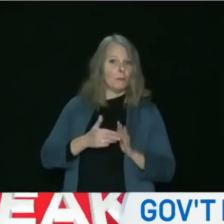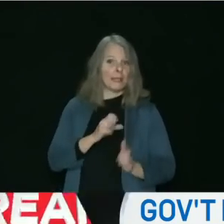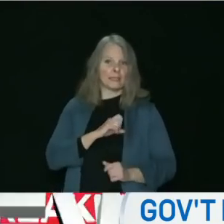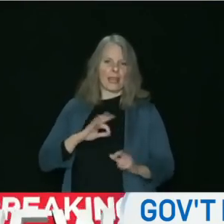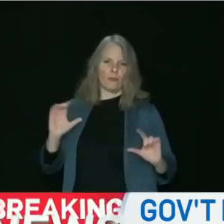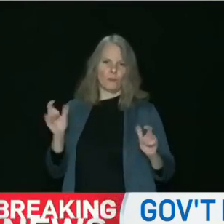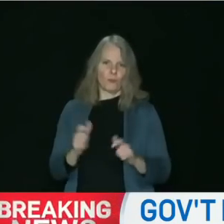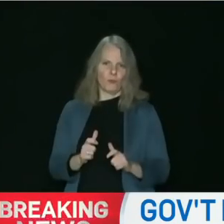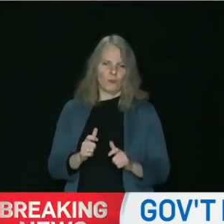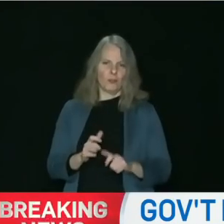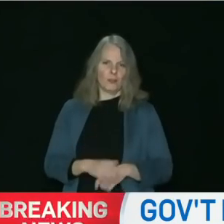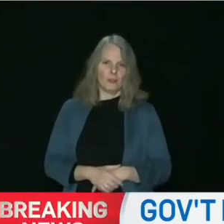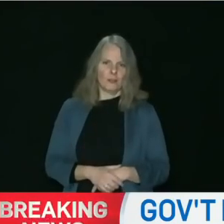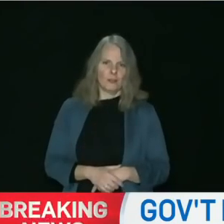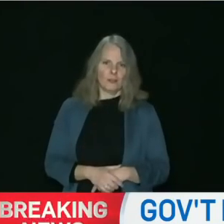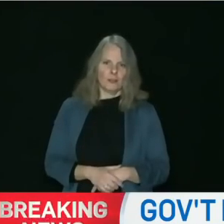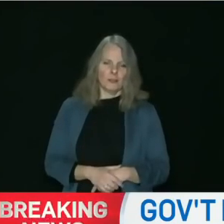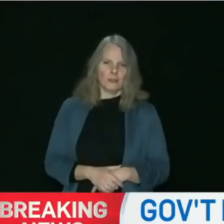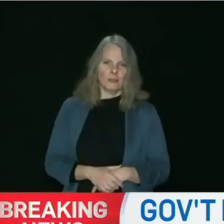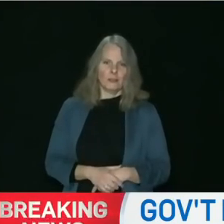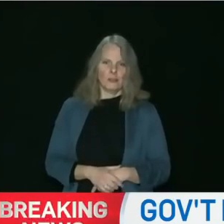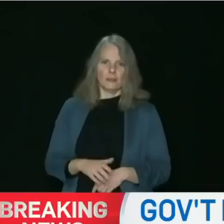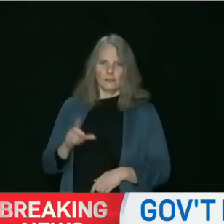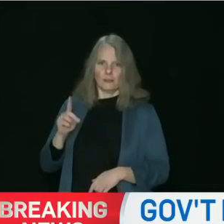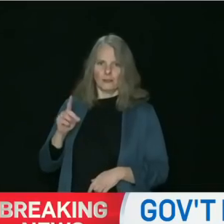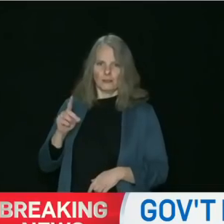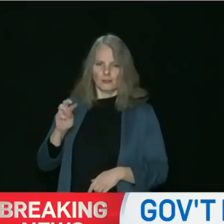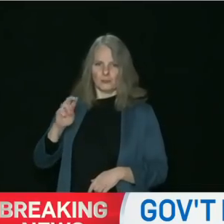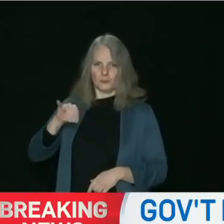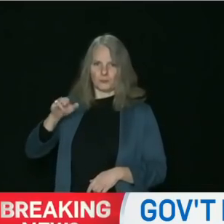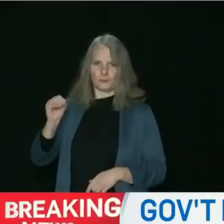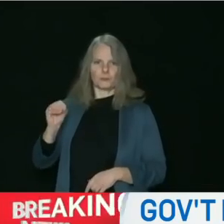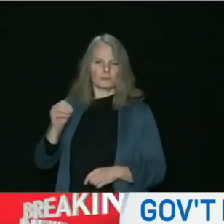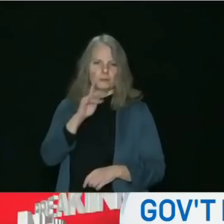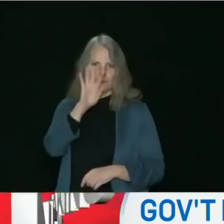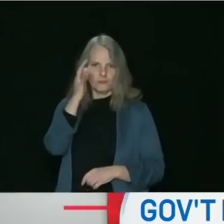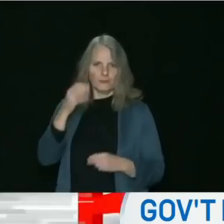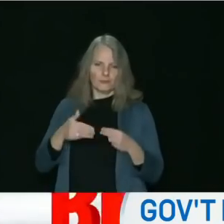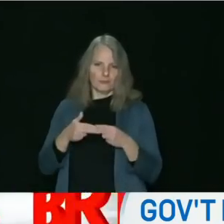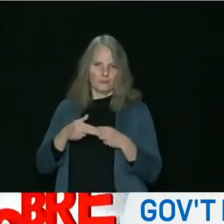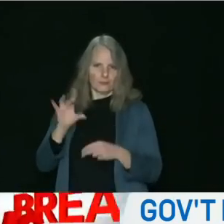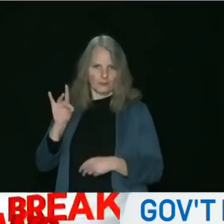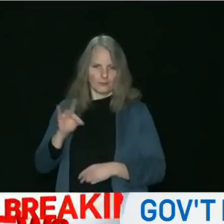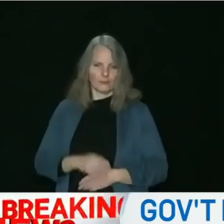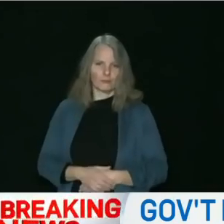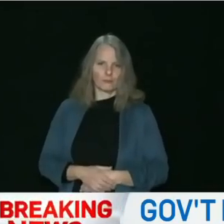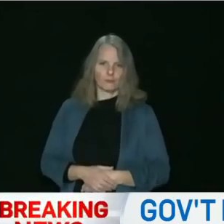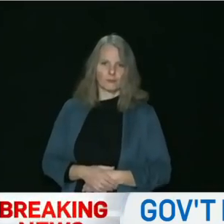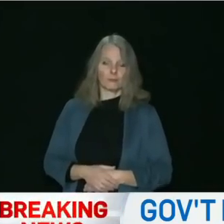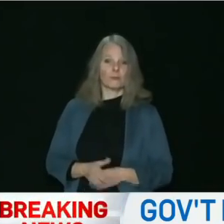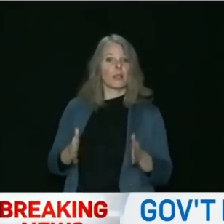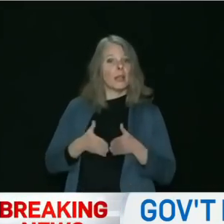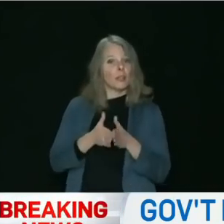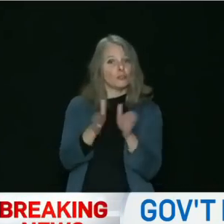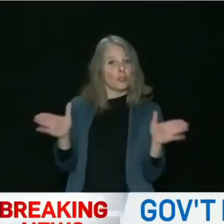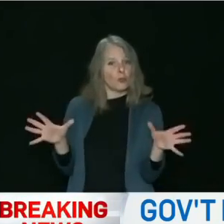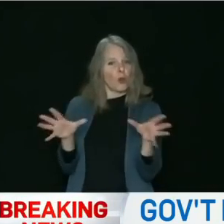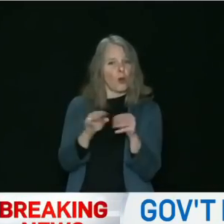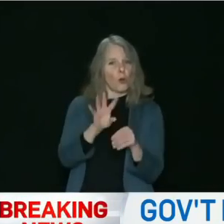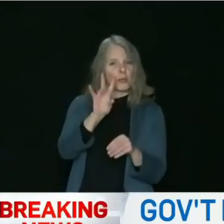AMONGST STAFF, WHICH IS